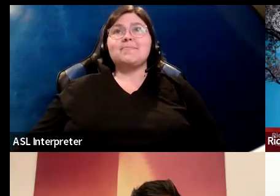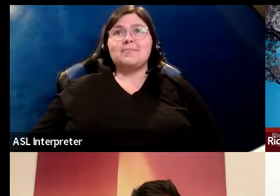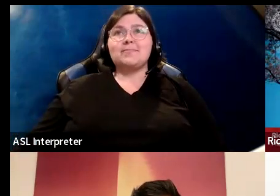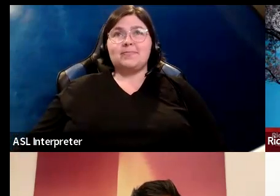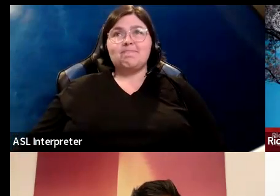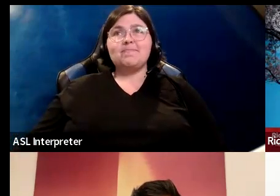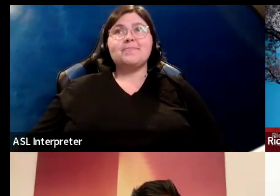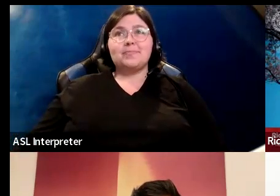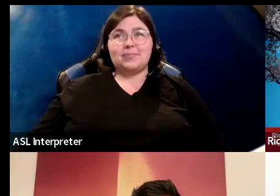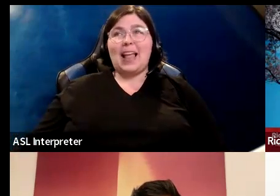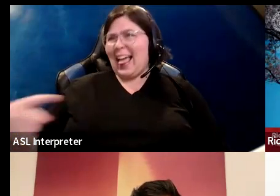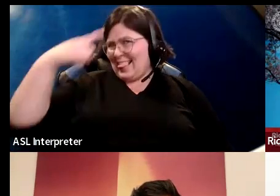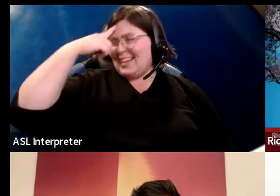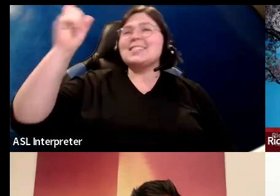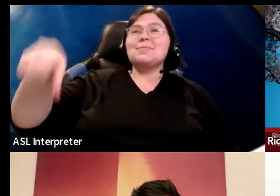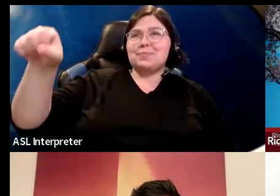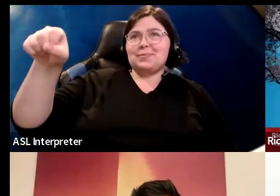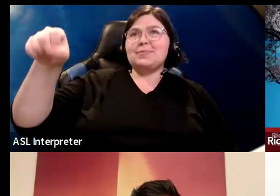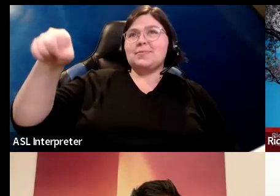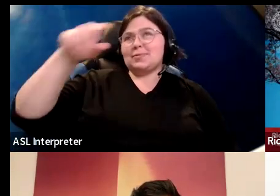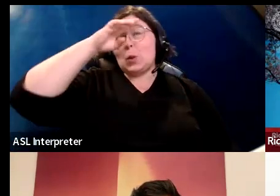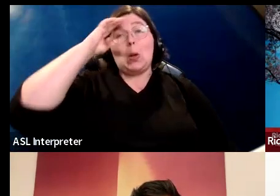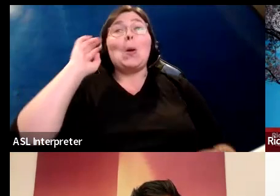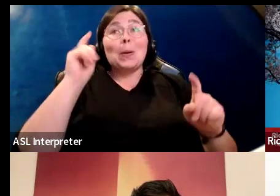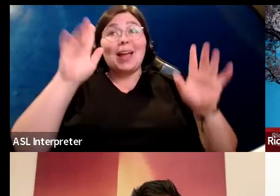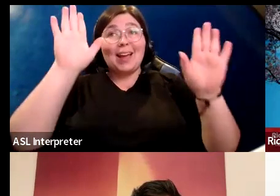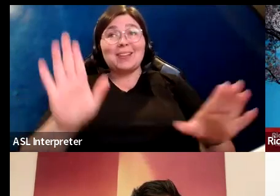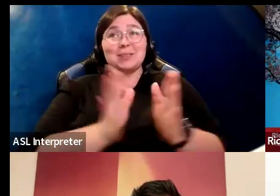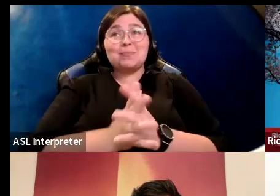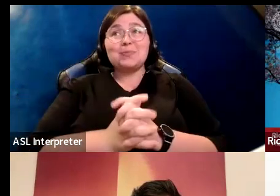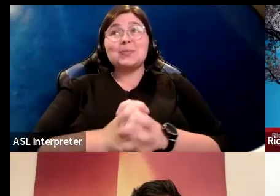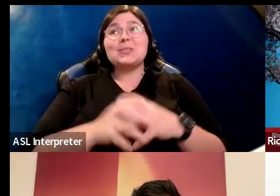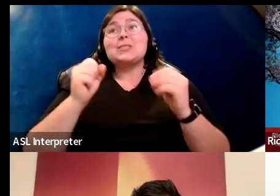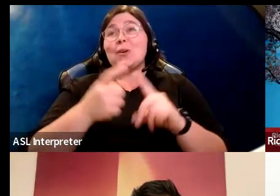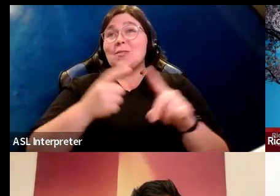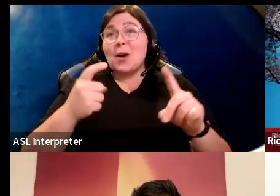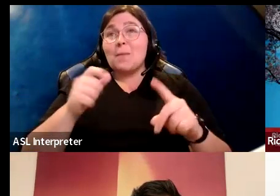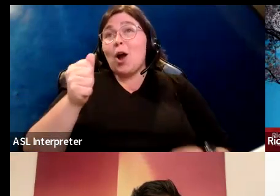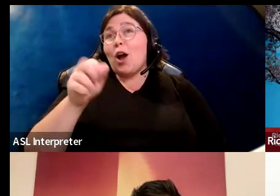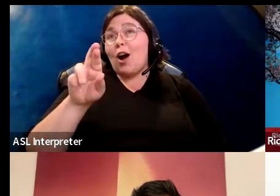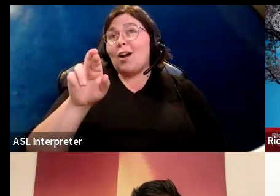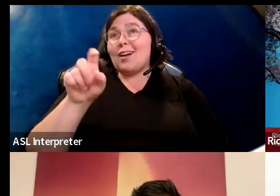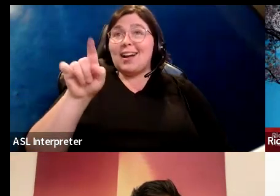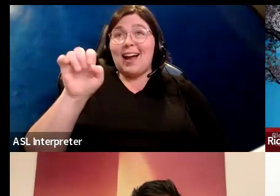I think so, yeah. Wonderful. So on behalf of arXiv, I want to thank the panelists.